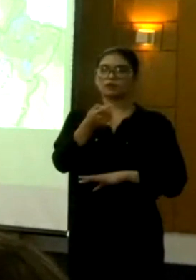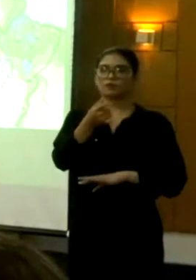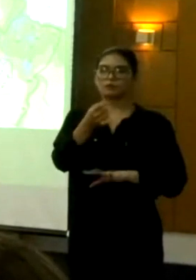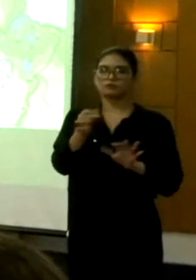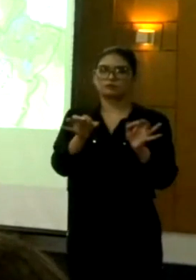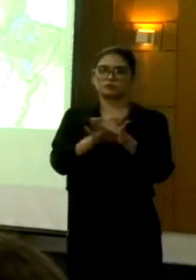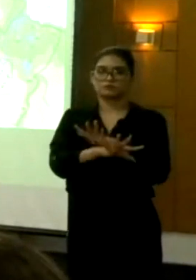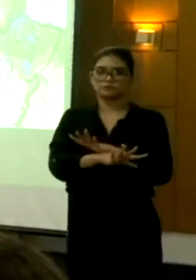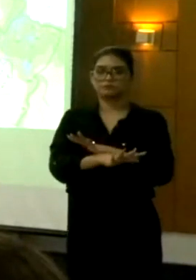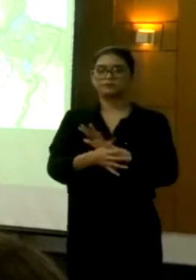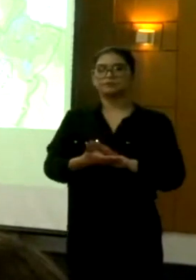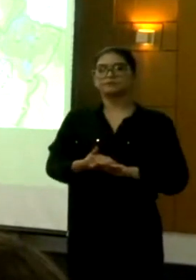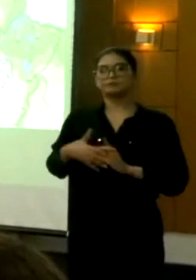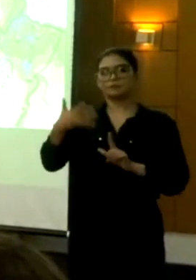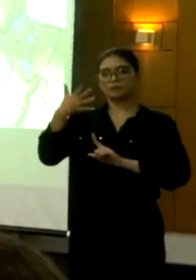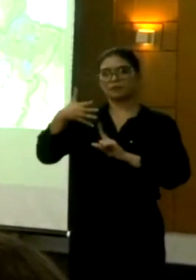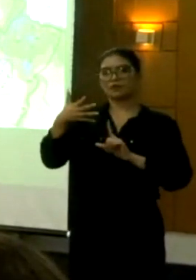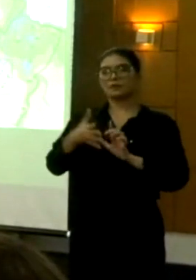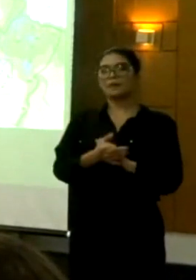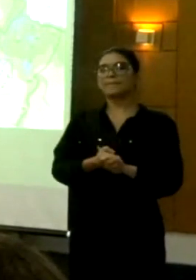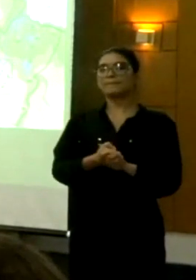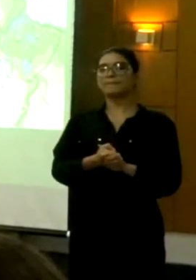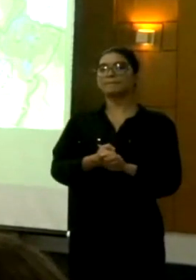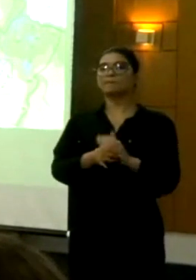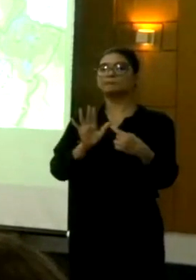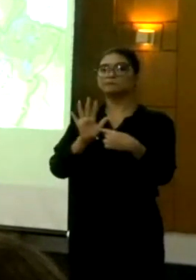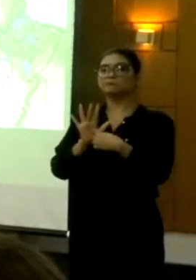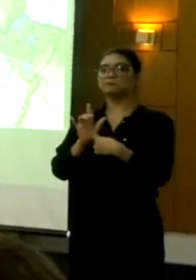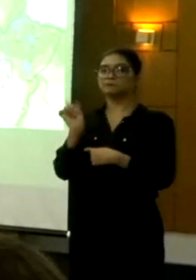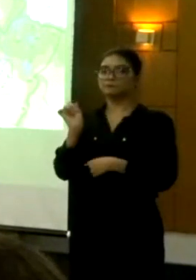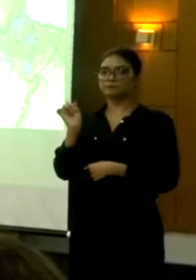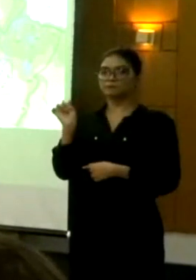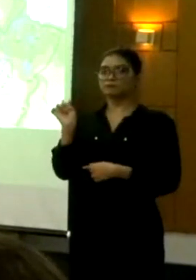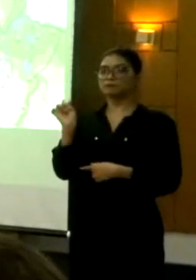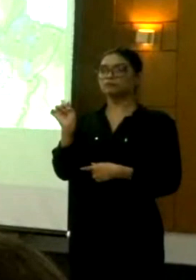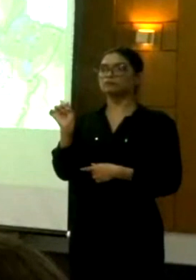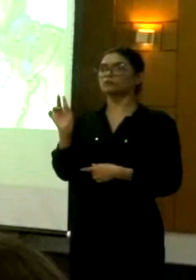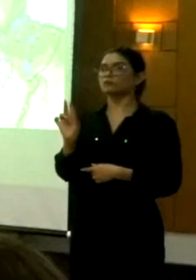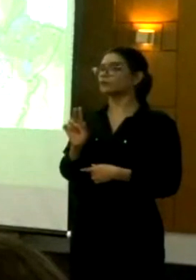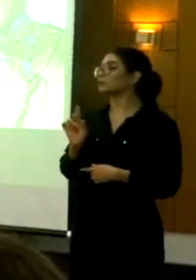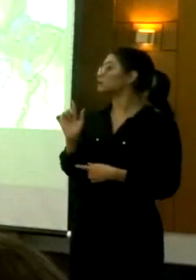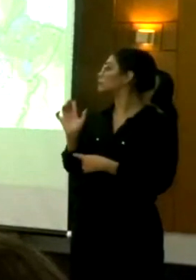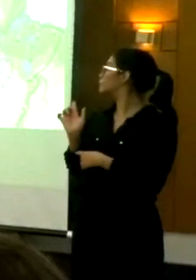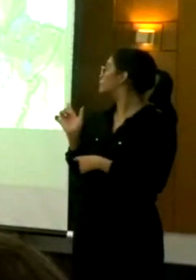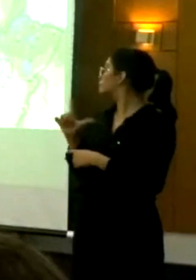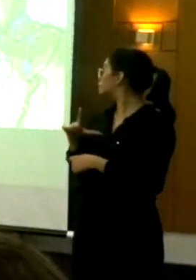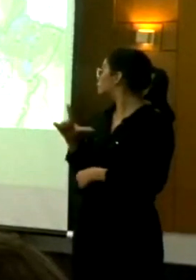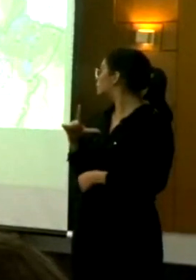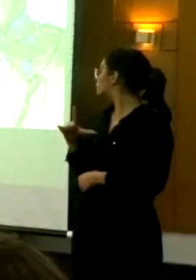look, look here, in this table here, it represents